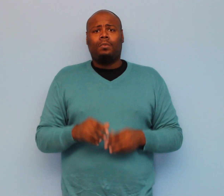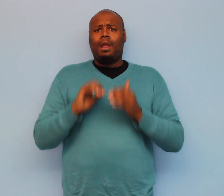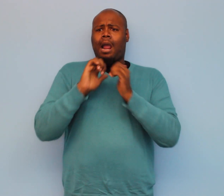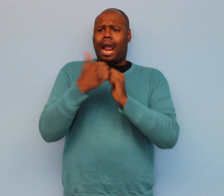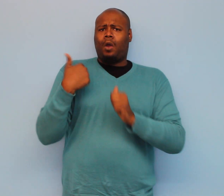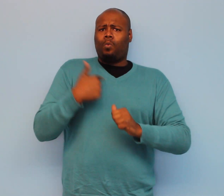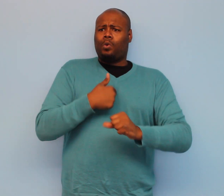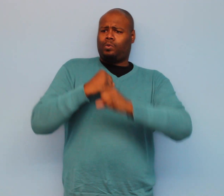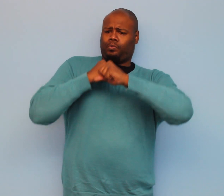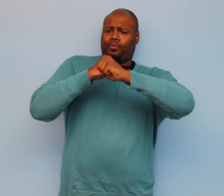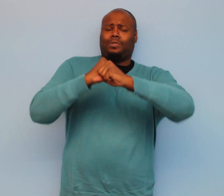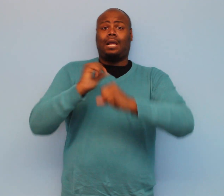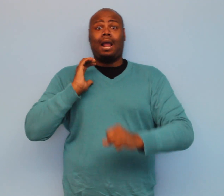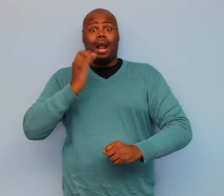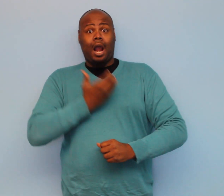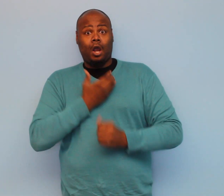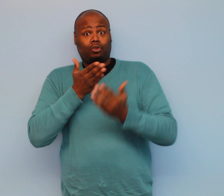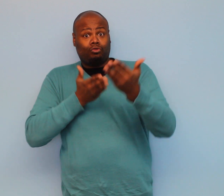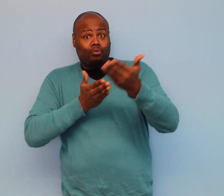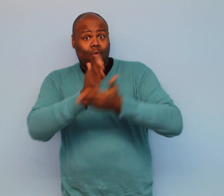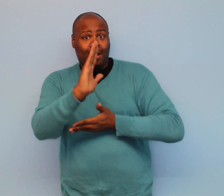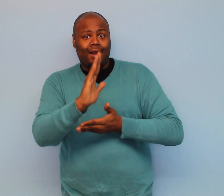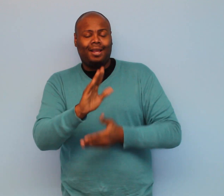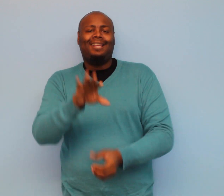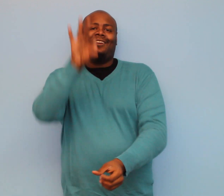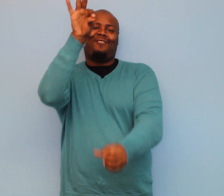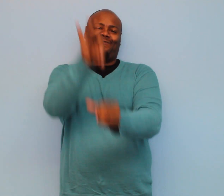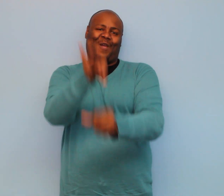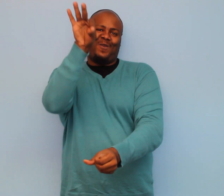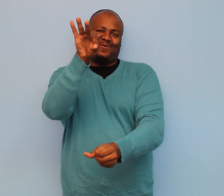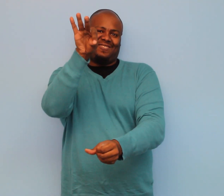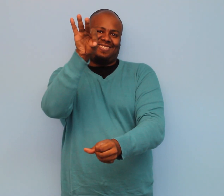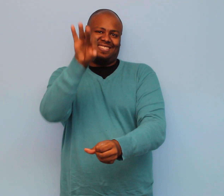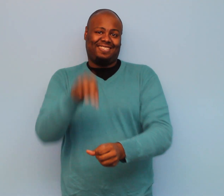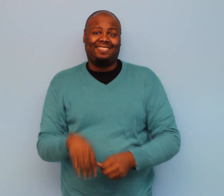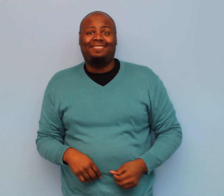How do we protect our rights? Vote!